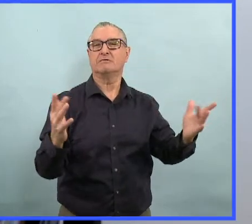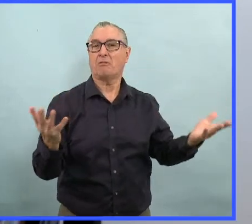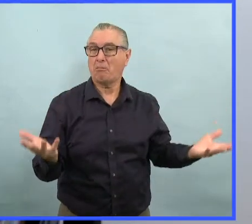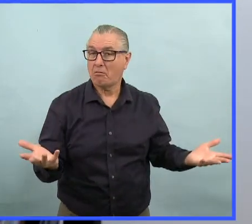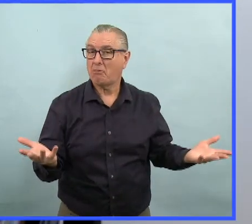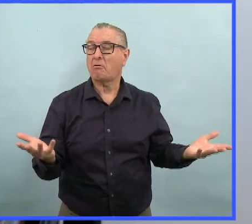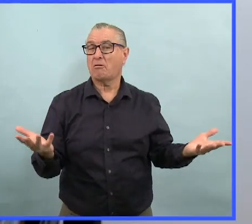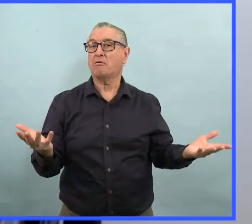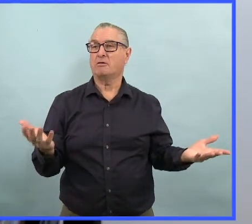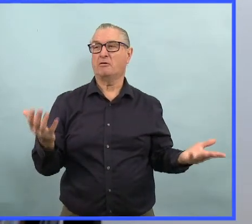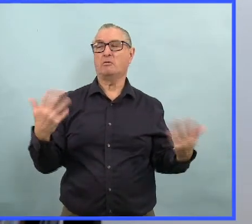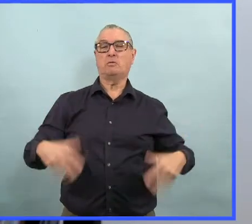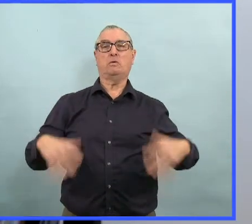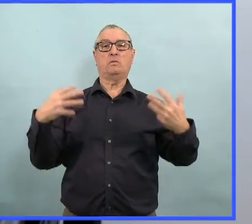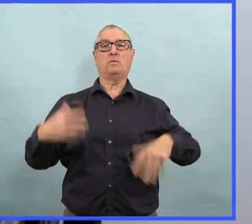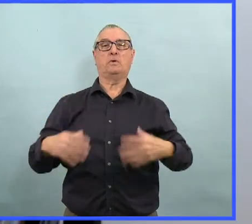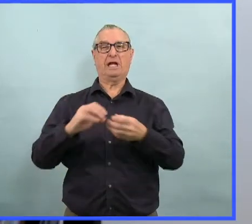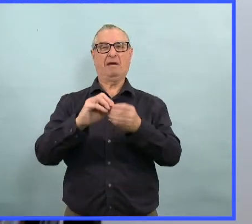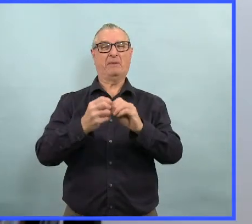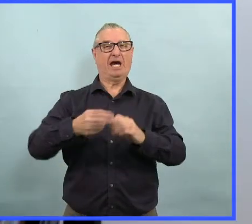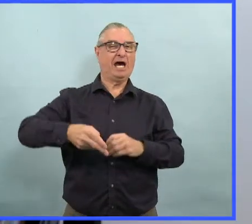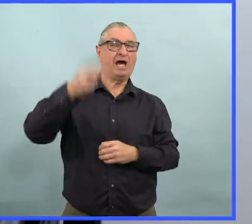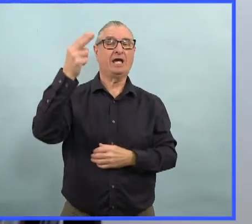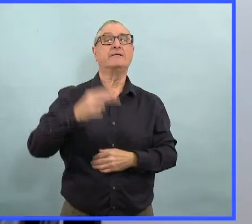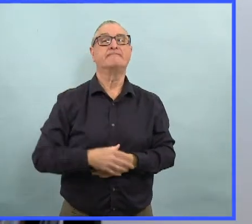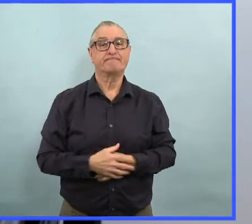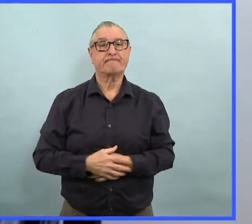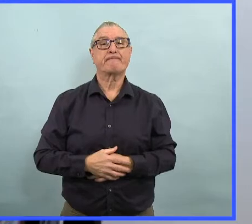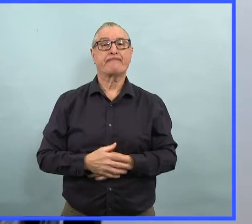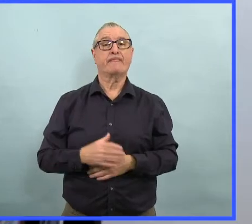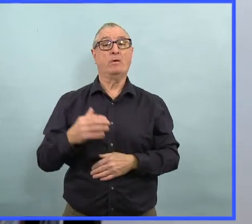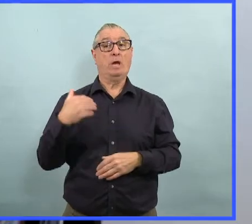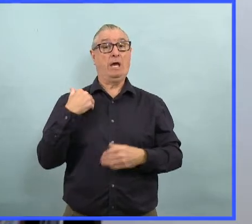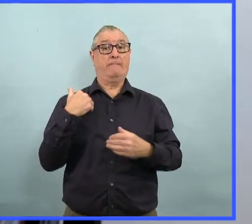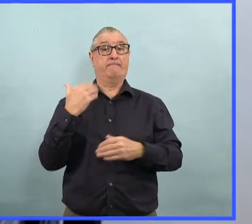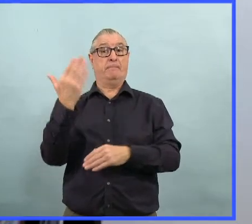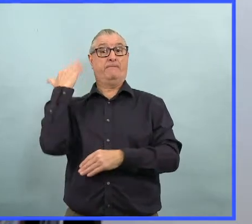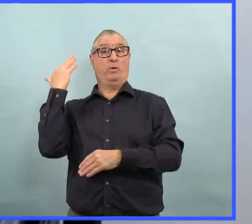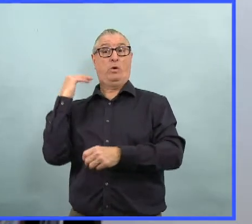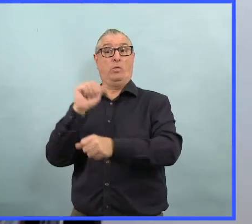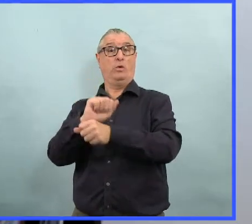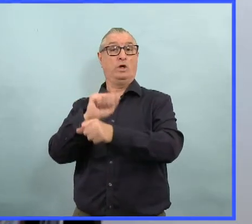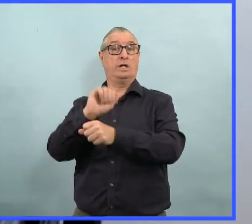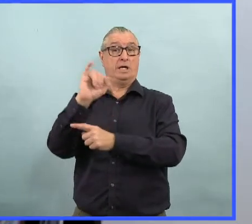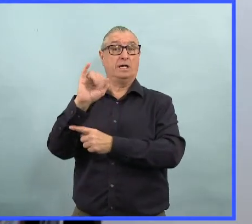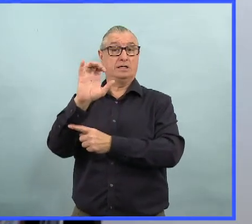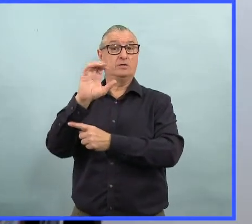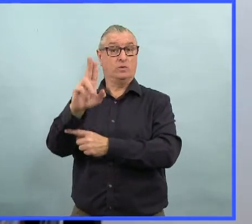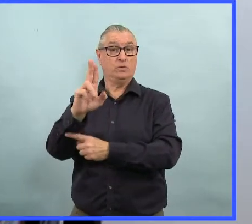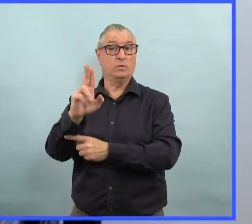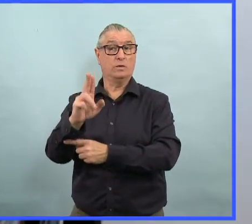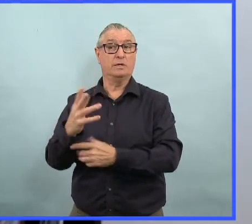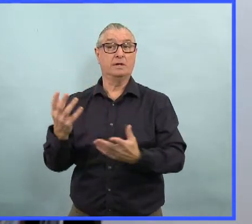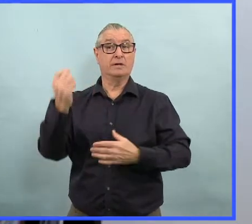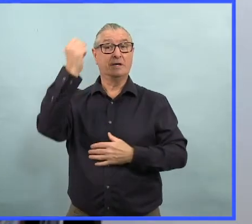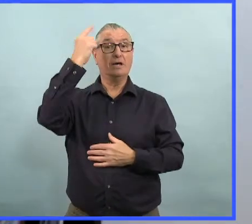as someone who has worked in icus i can tell you that an icu admission is frightening and it is